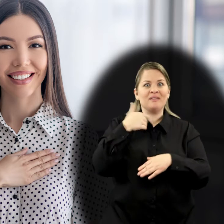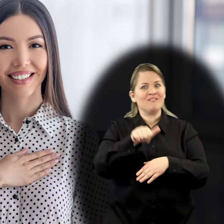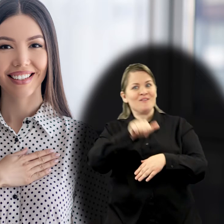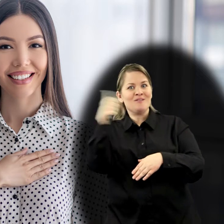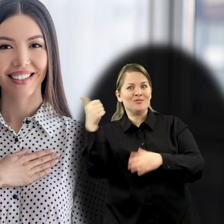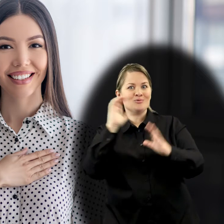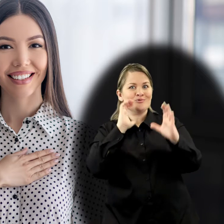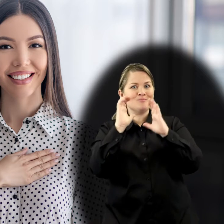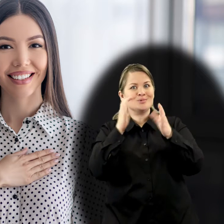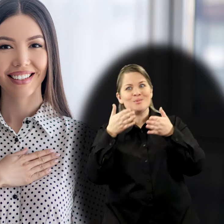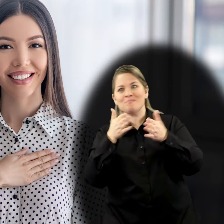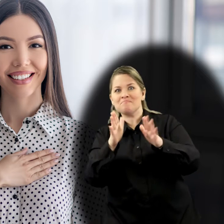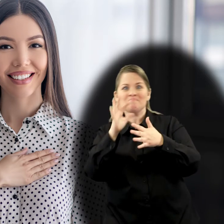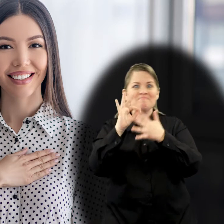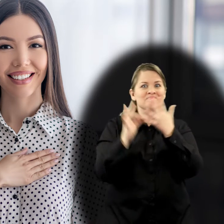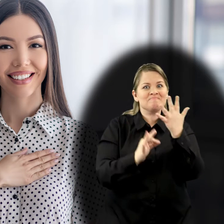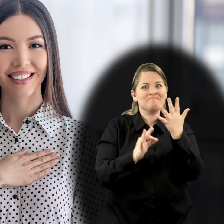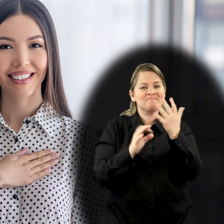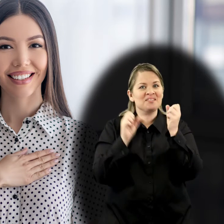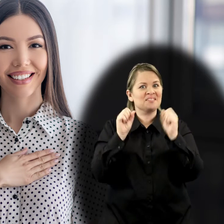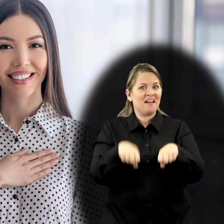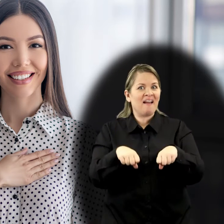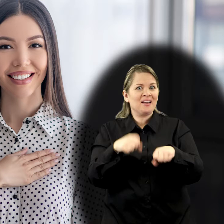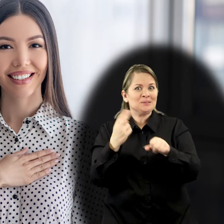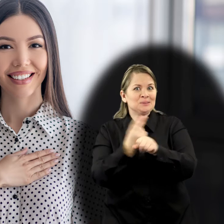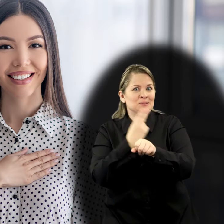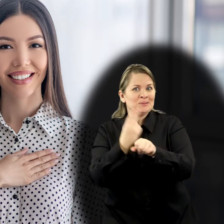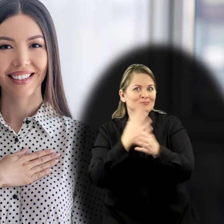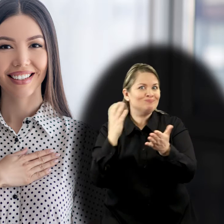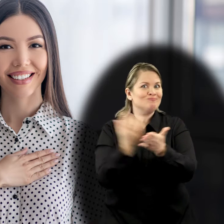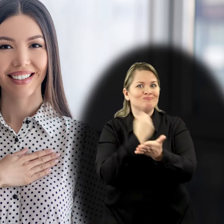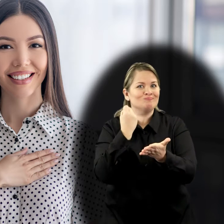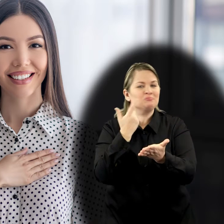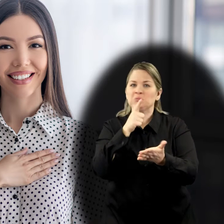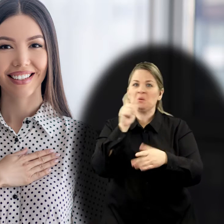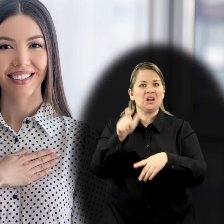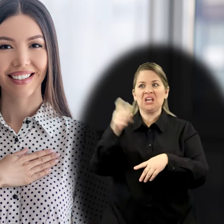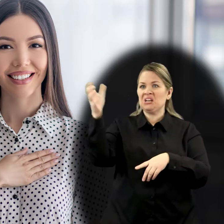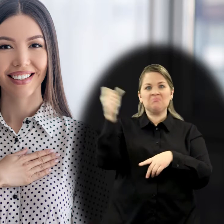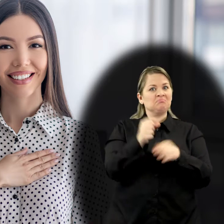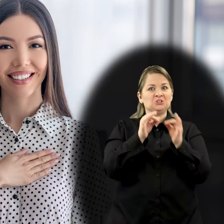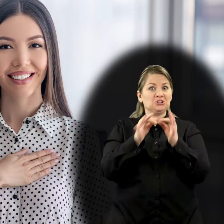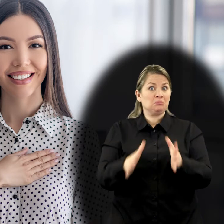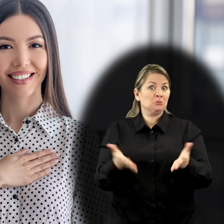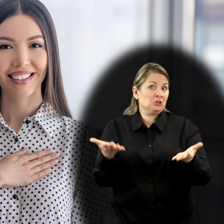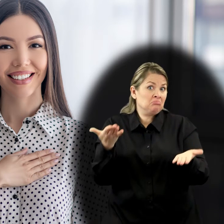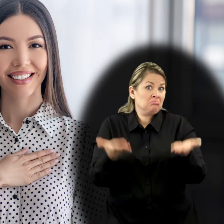an interpreter in-person for every interaction.